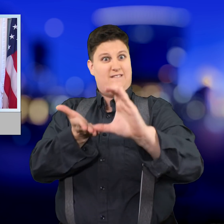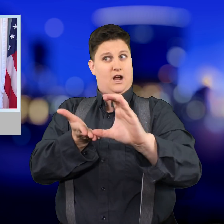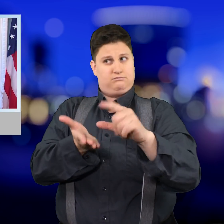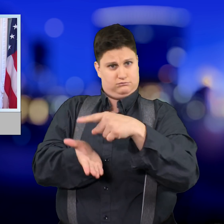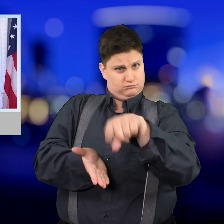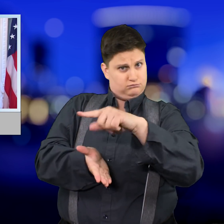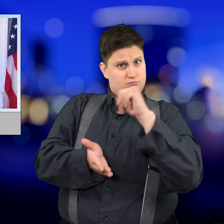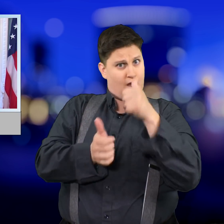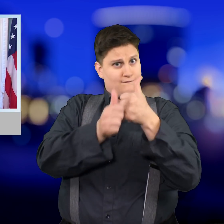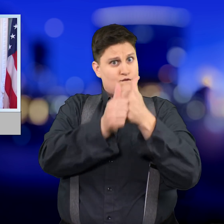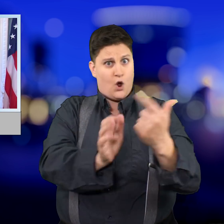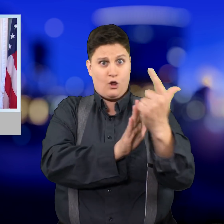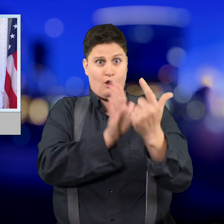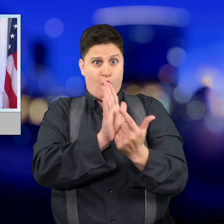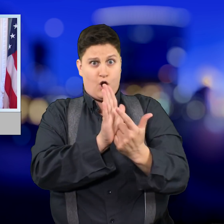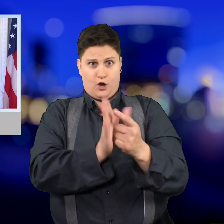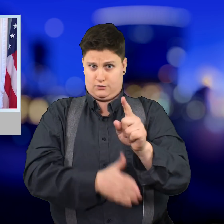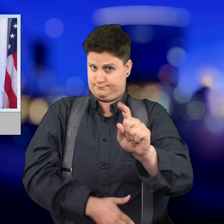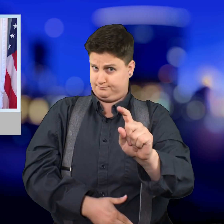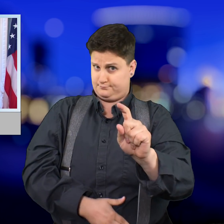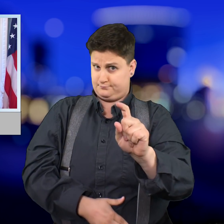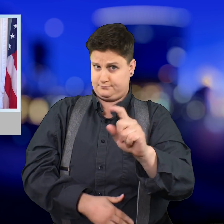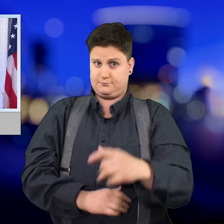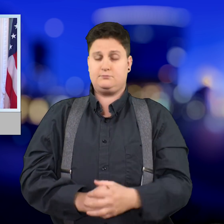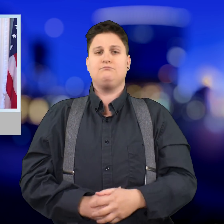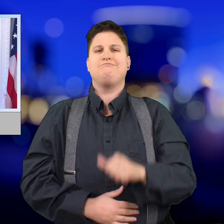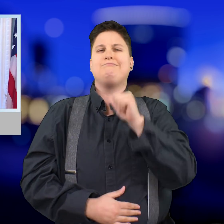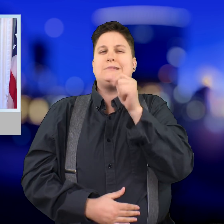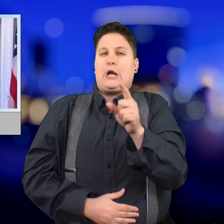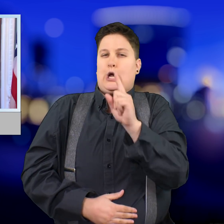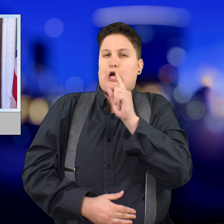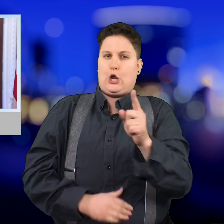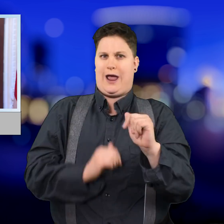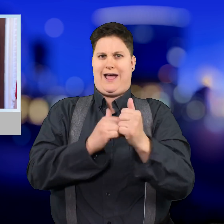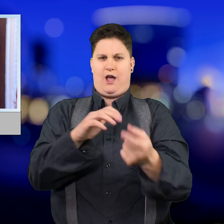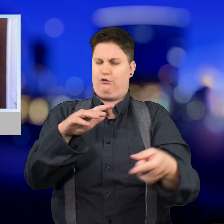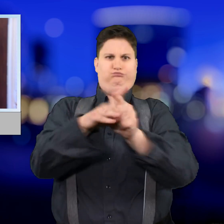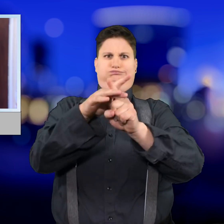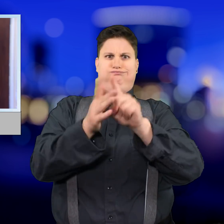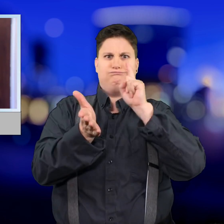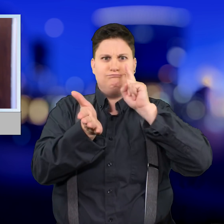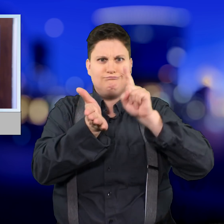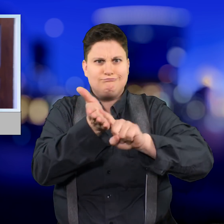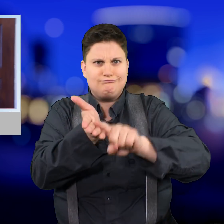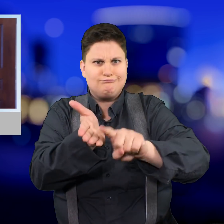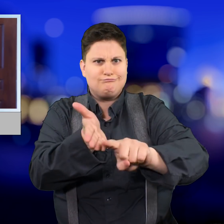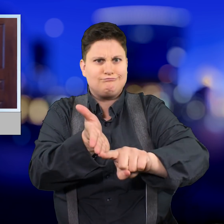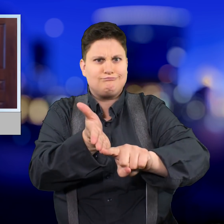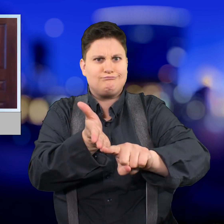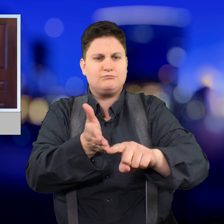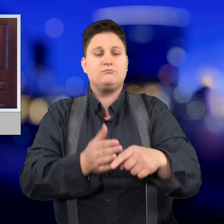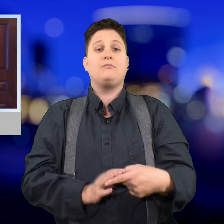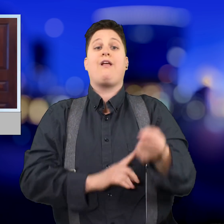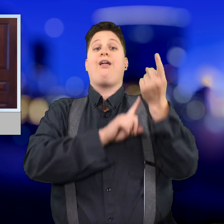funds were misused. It's not clear what sparked the new investigation.